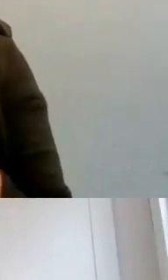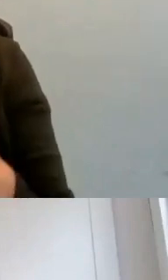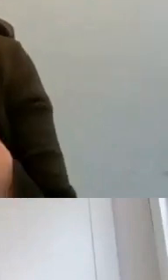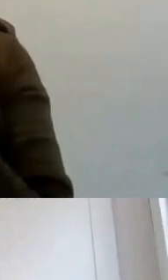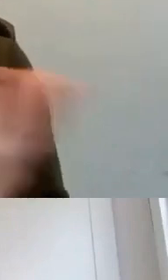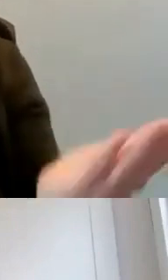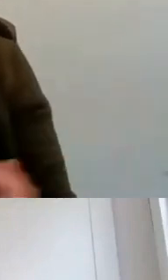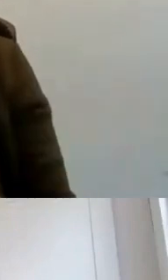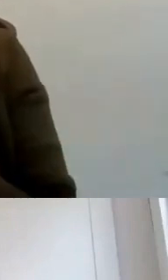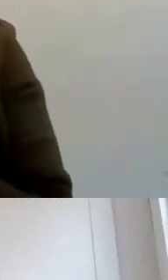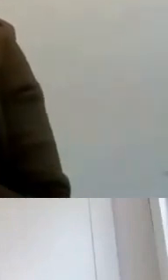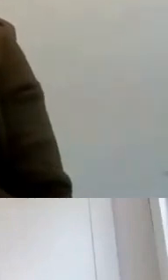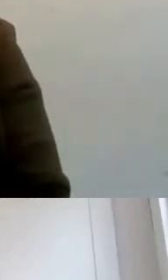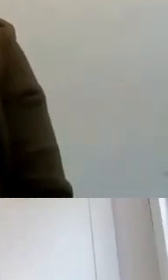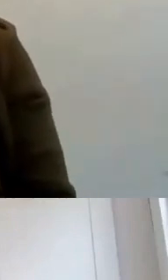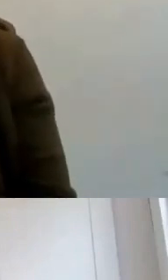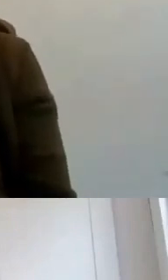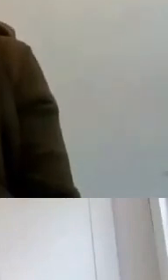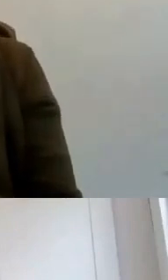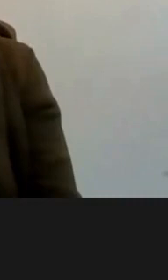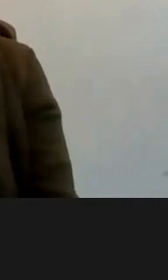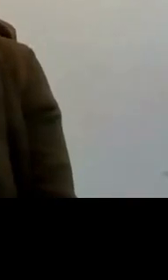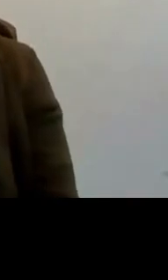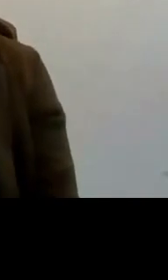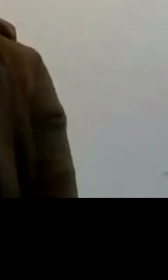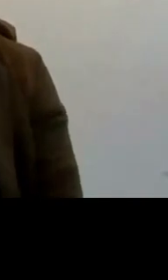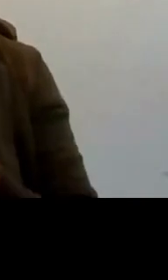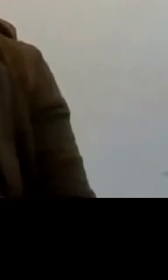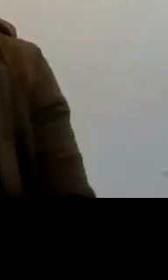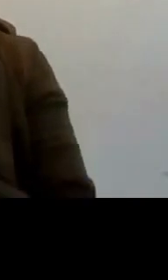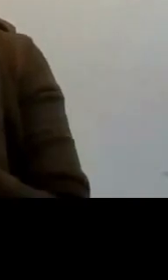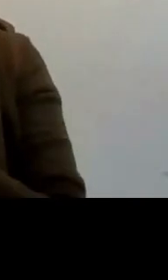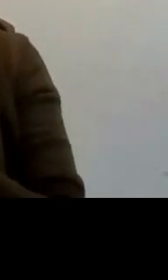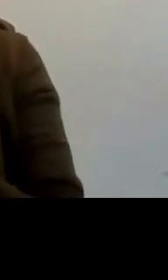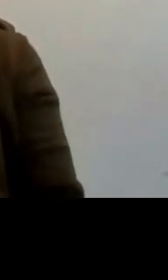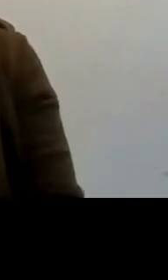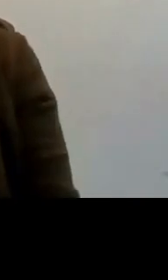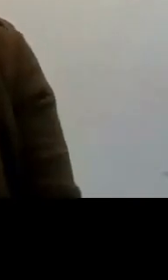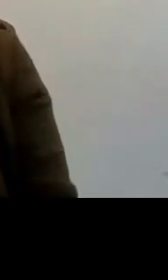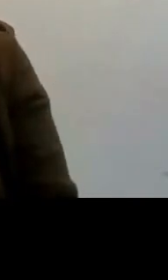Center of Excellence has had on on my work in the sense of community um and and collaboration